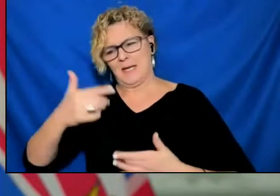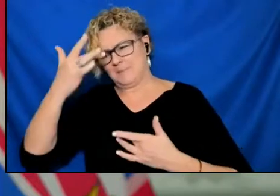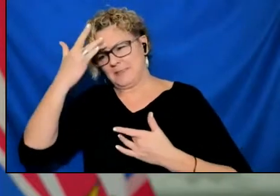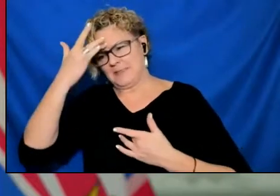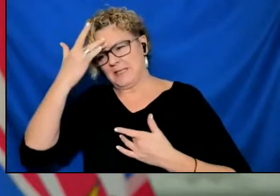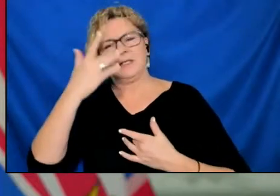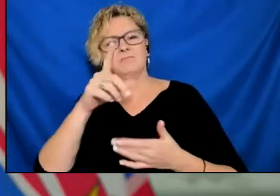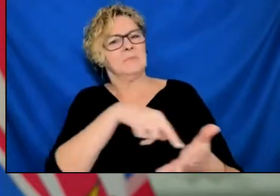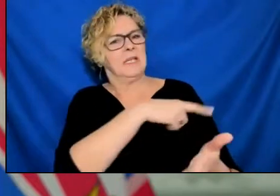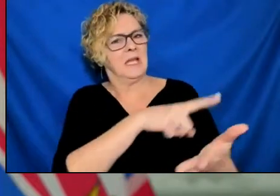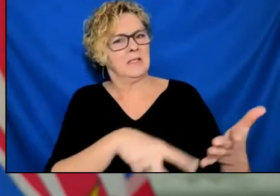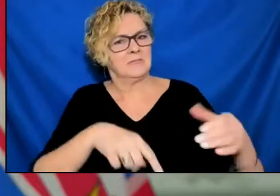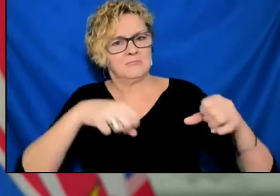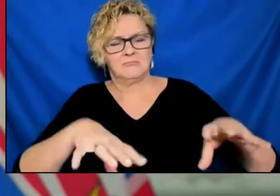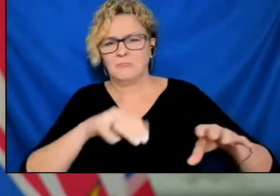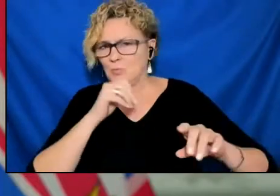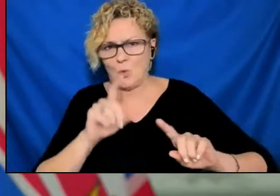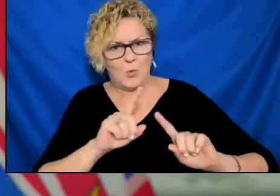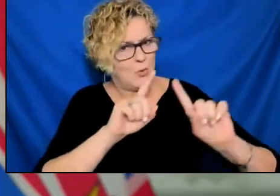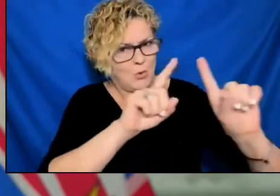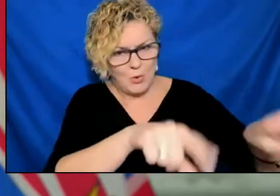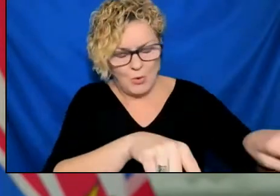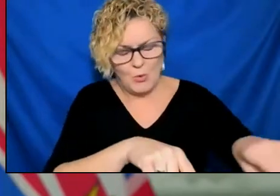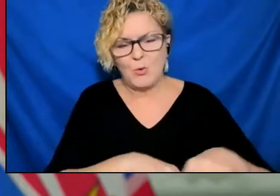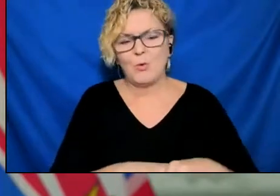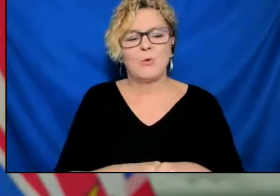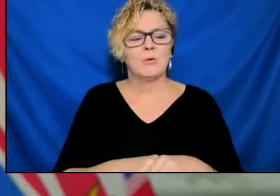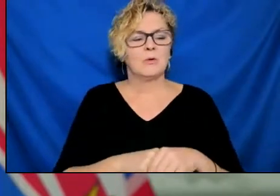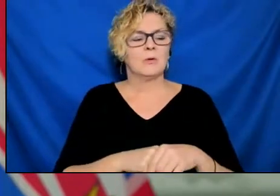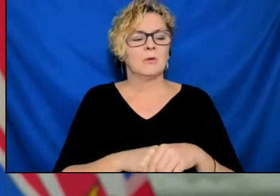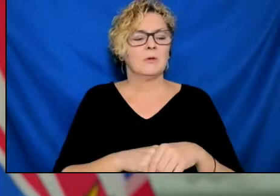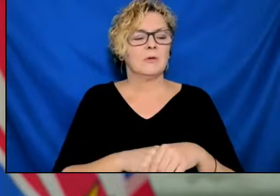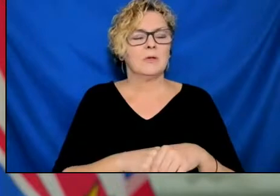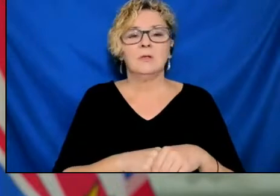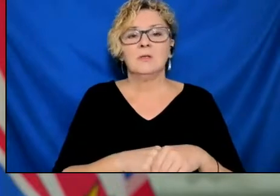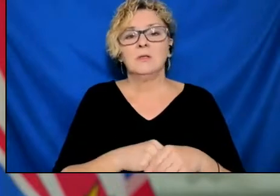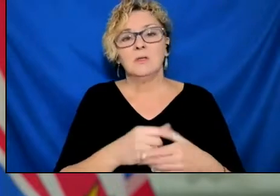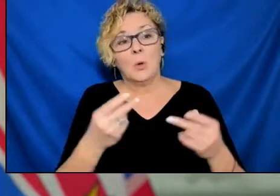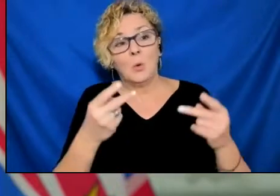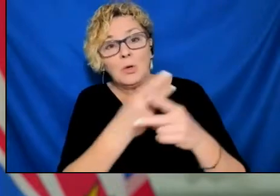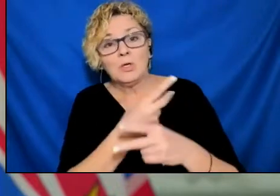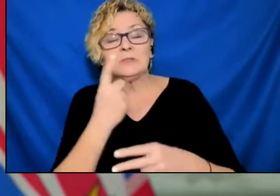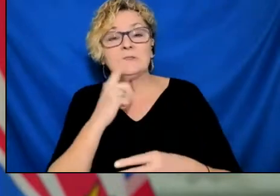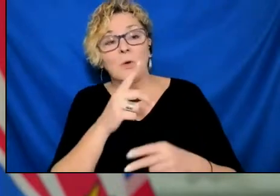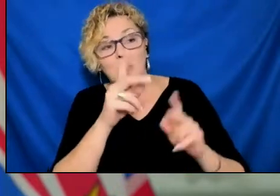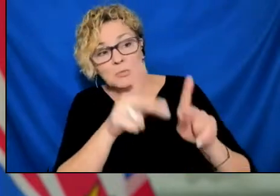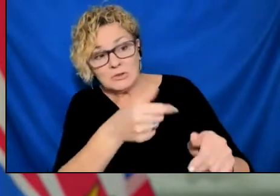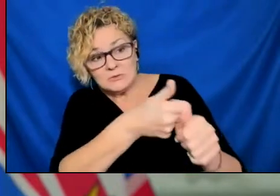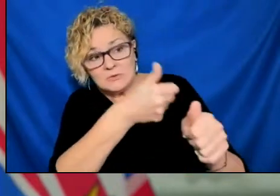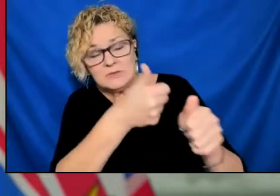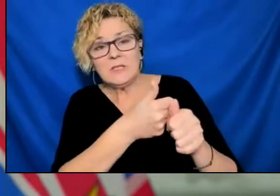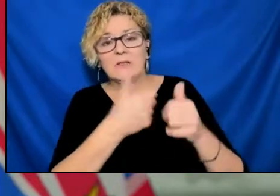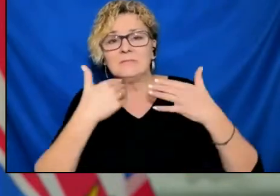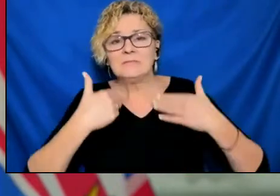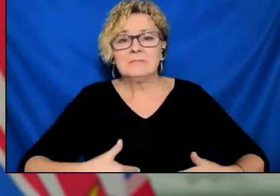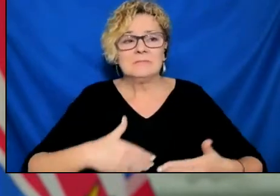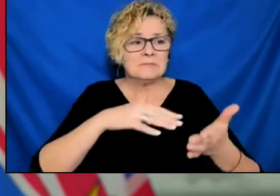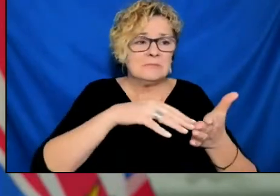may be at greater risk from this